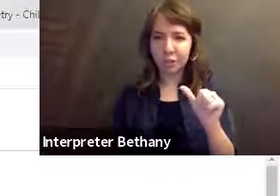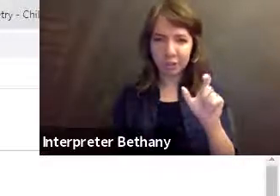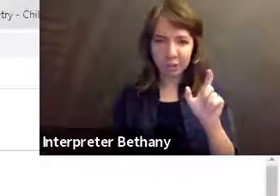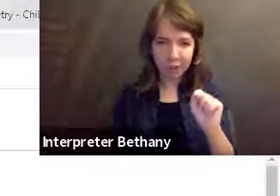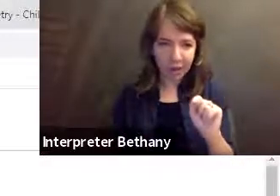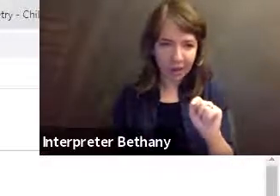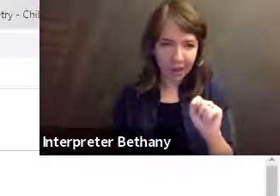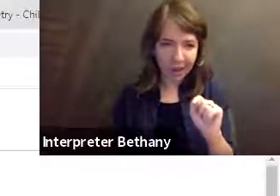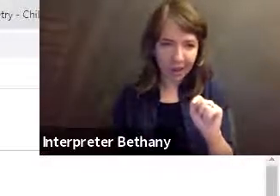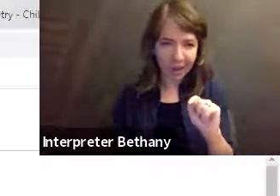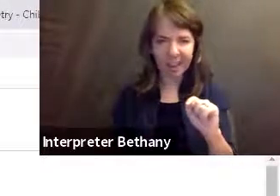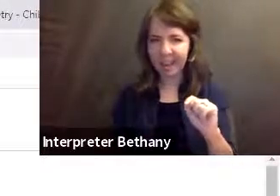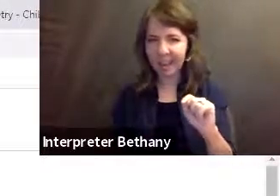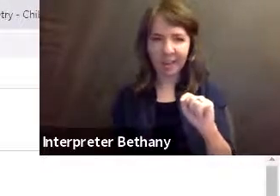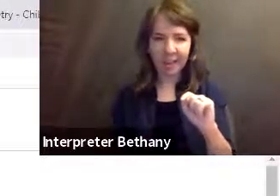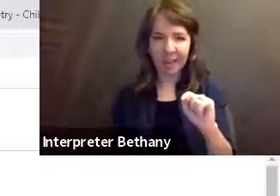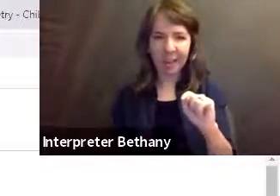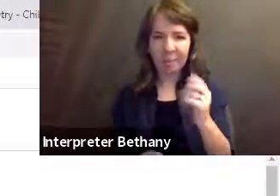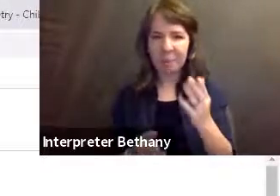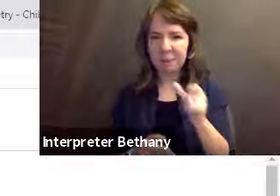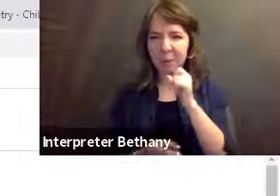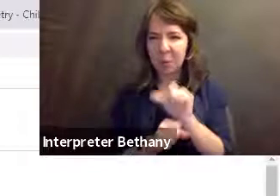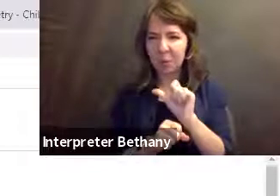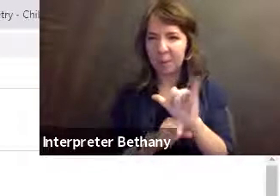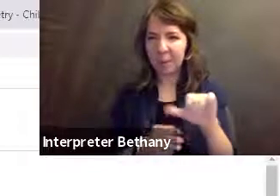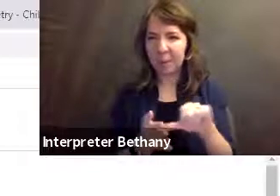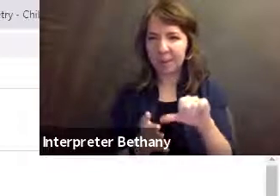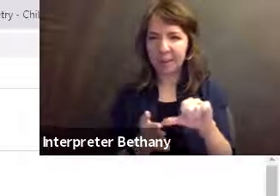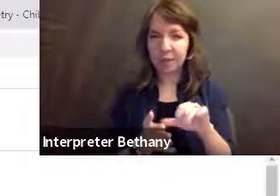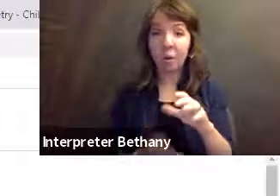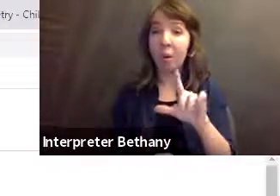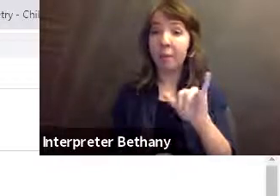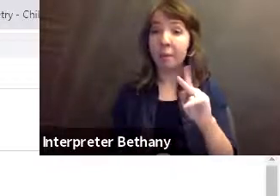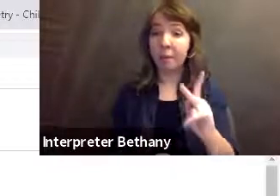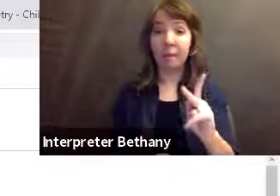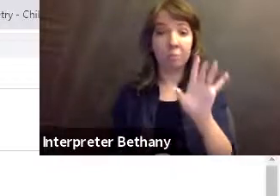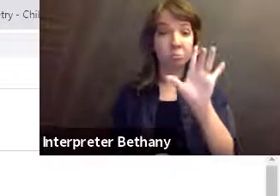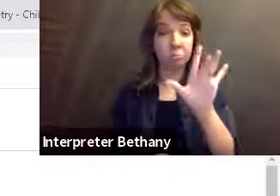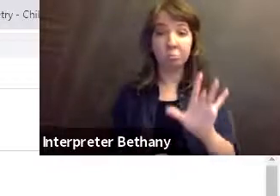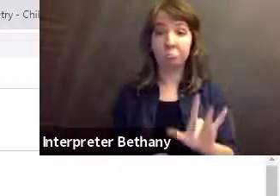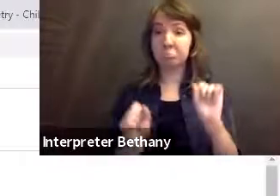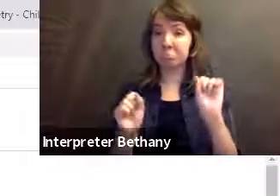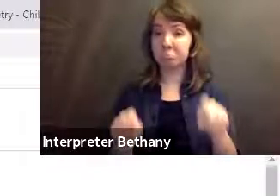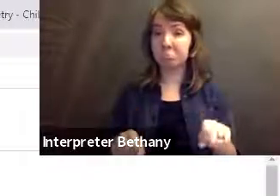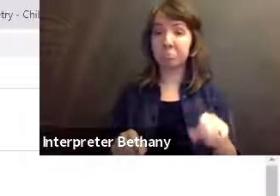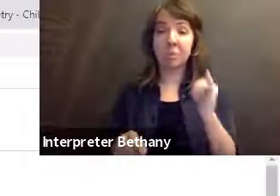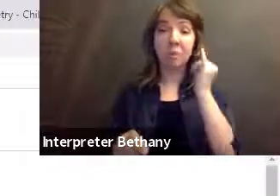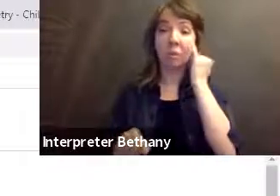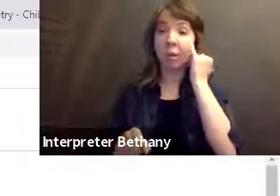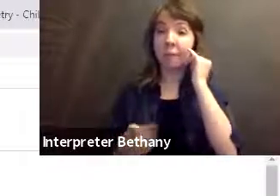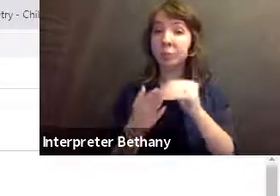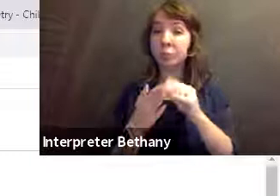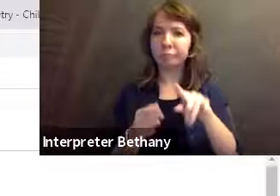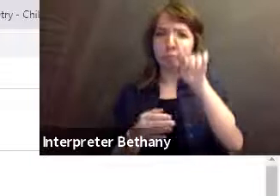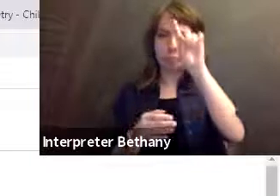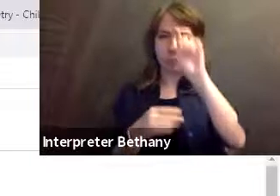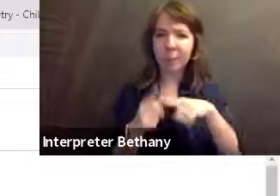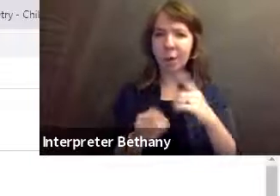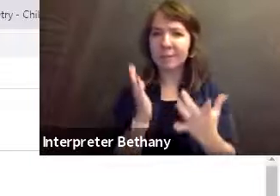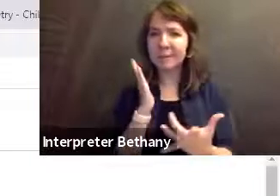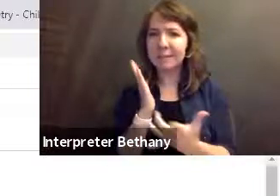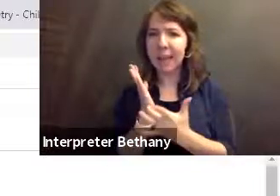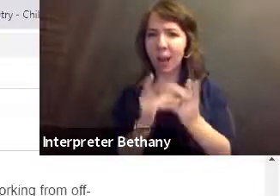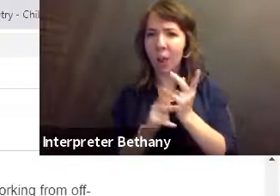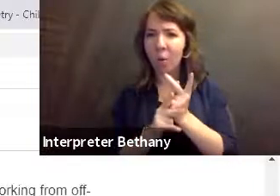Linda Kobashigawa: Show on that page, and then all of the links are functional as well. So if they have questions about tech loans they can click on this link, it will take them there.